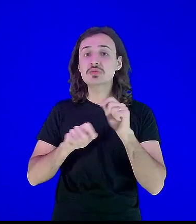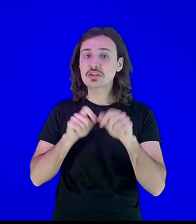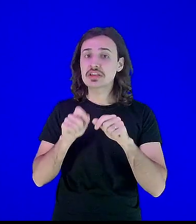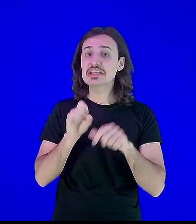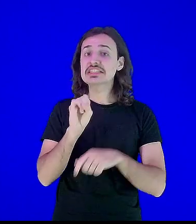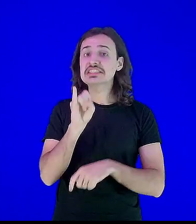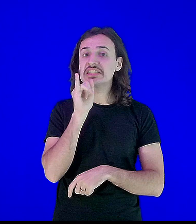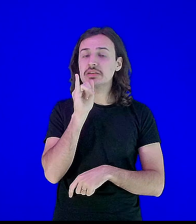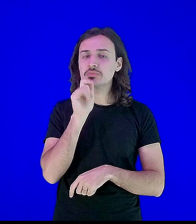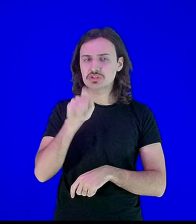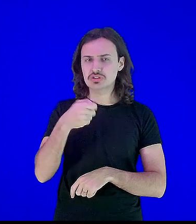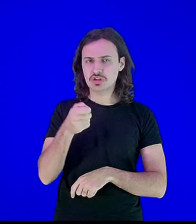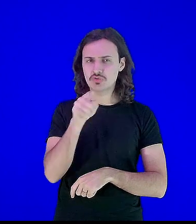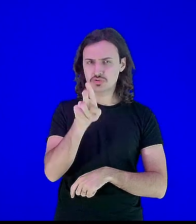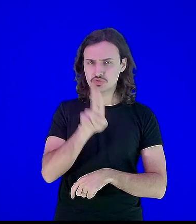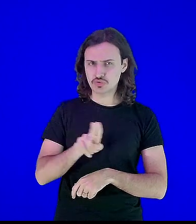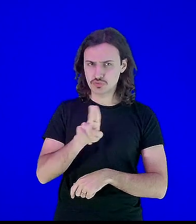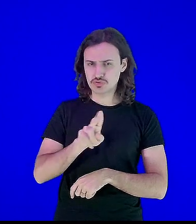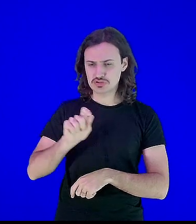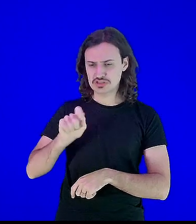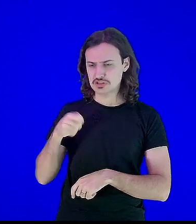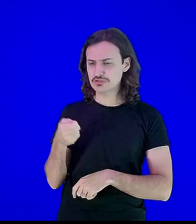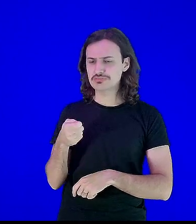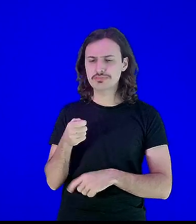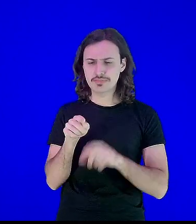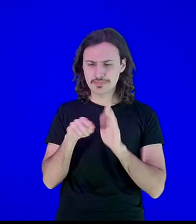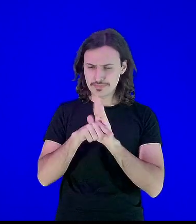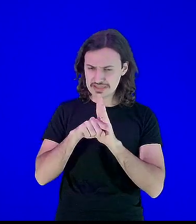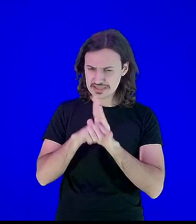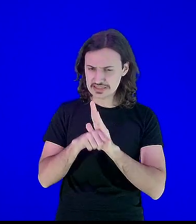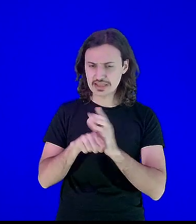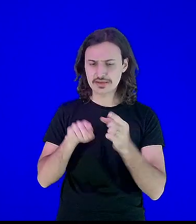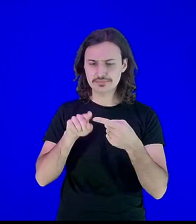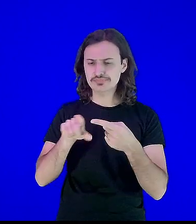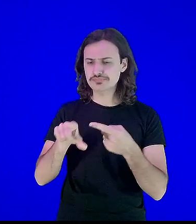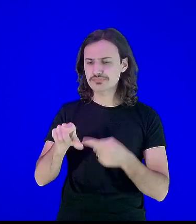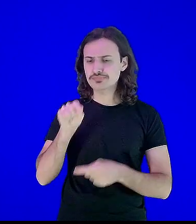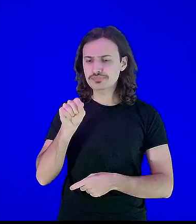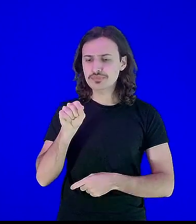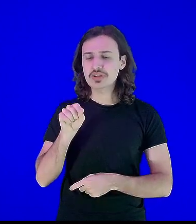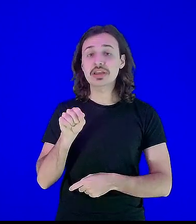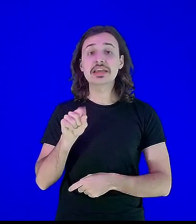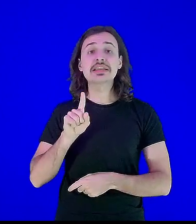so my sign it is not being pulled from Sign Puddle anymore